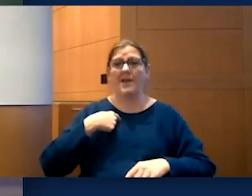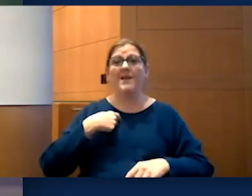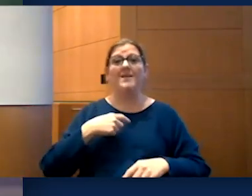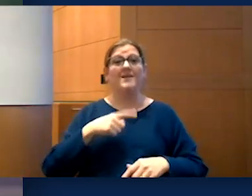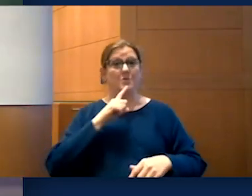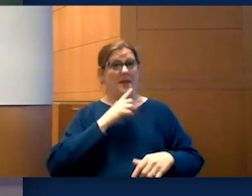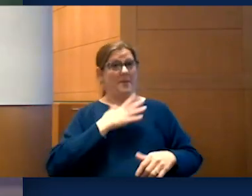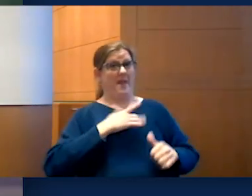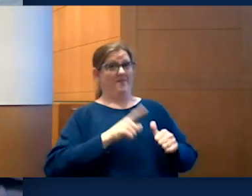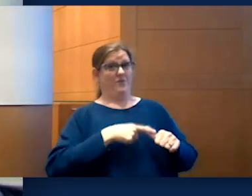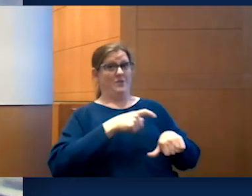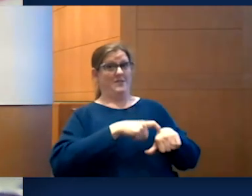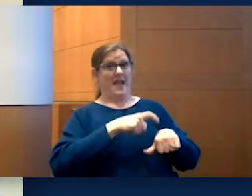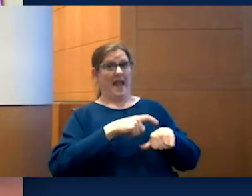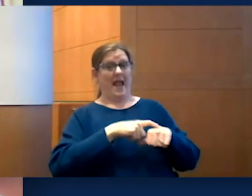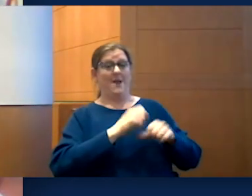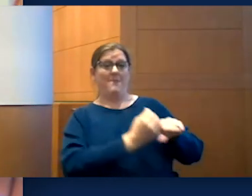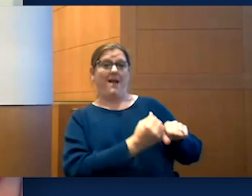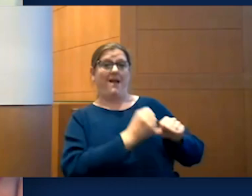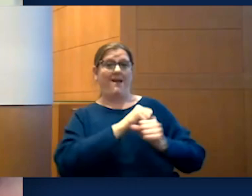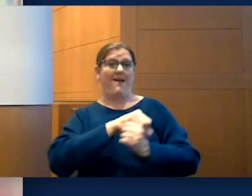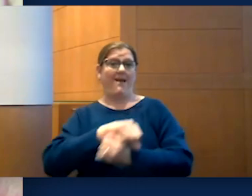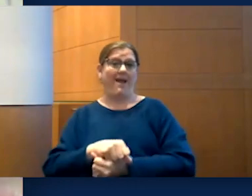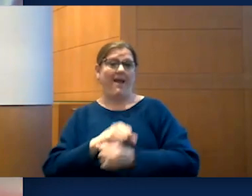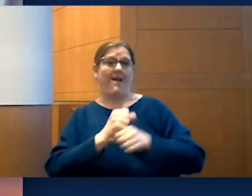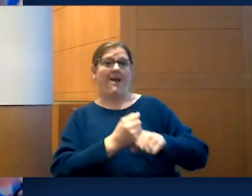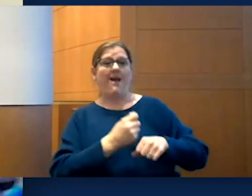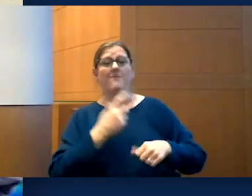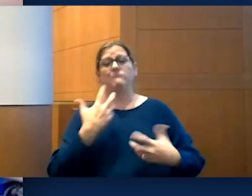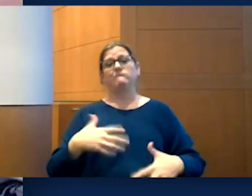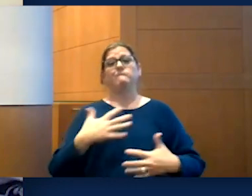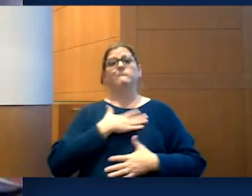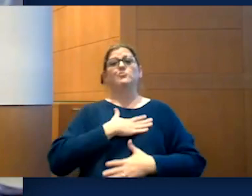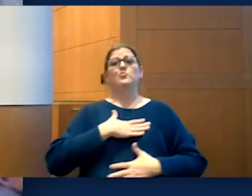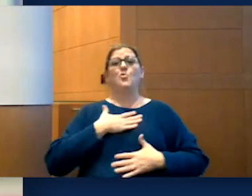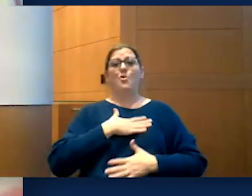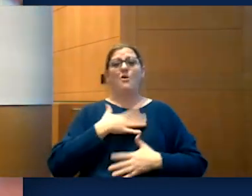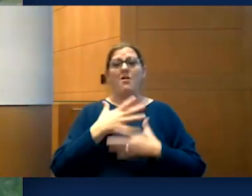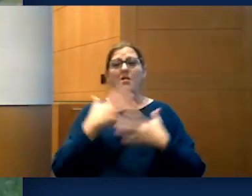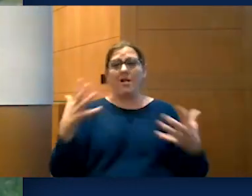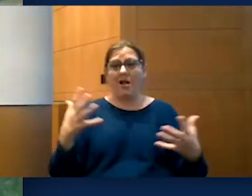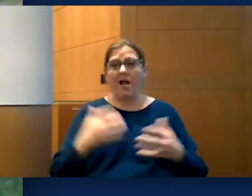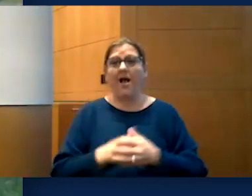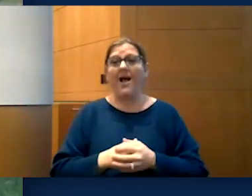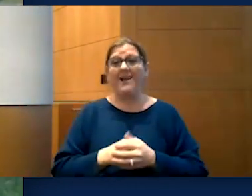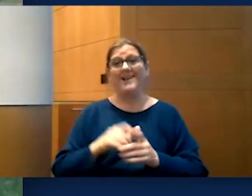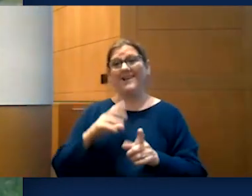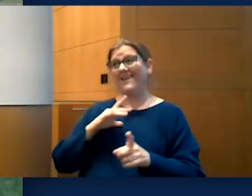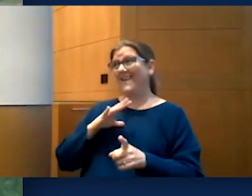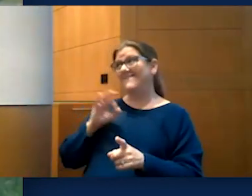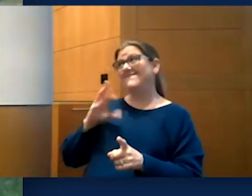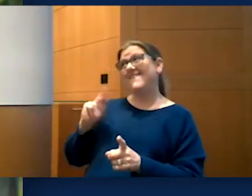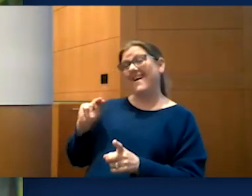This was my first time doing the kayak and I really enjoyed it a whole lot. It was super-fun.